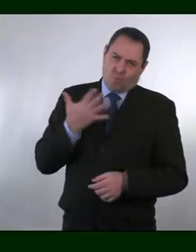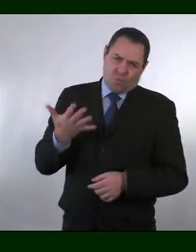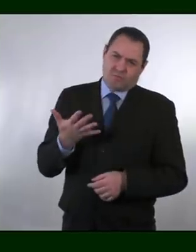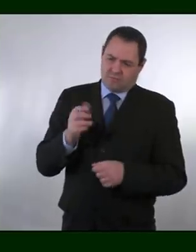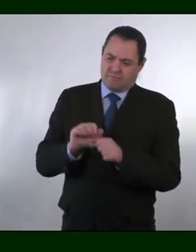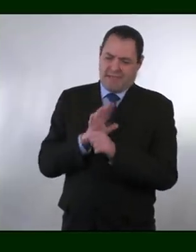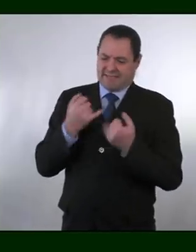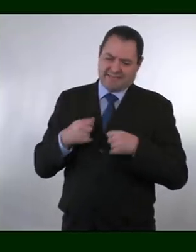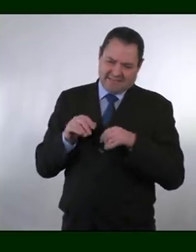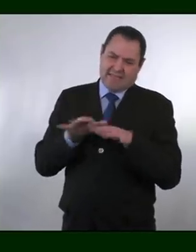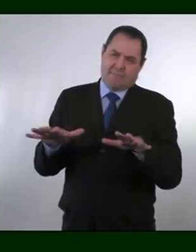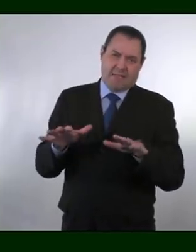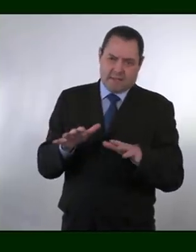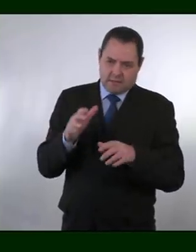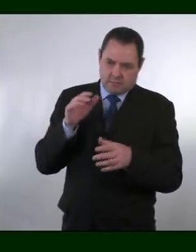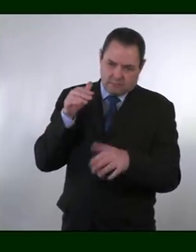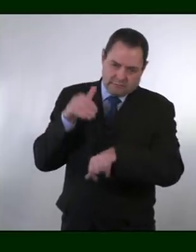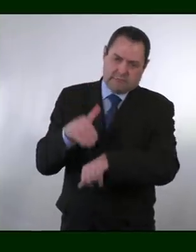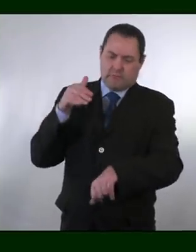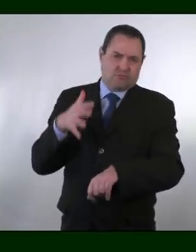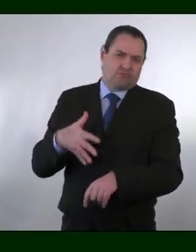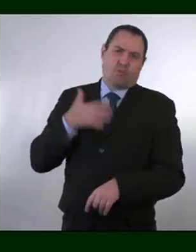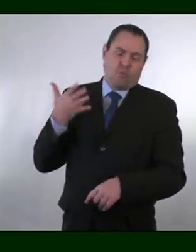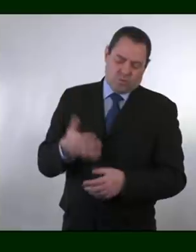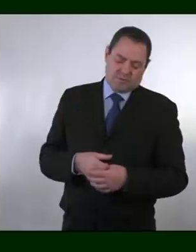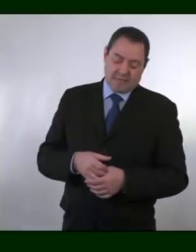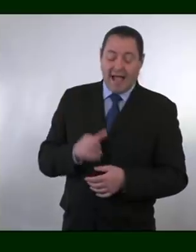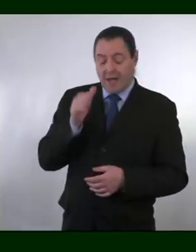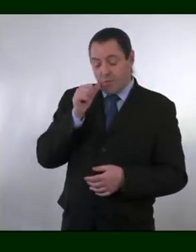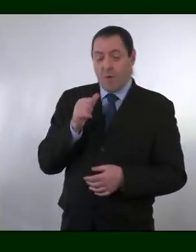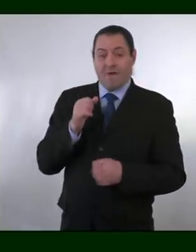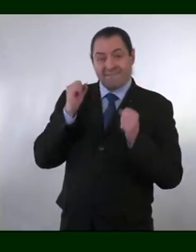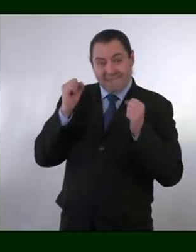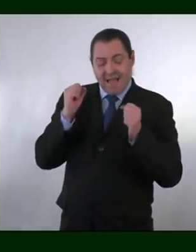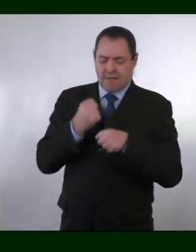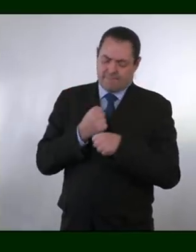everything we can. I understand the frustration of fans, and we want to get crowds back into the